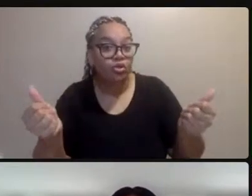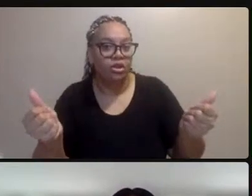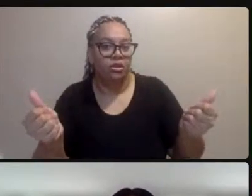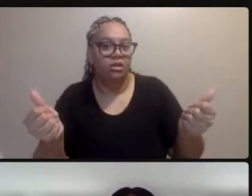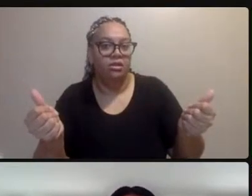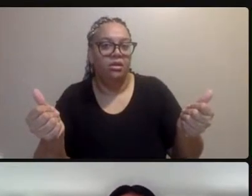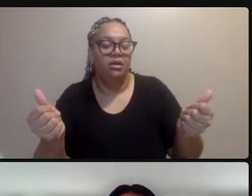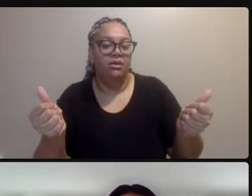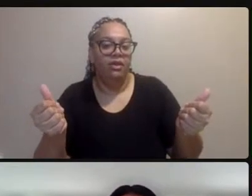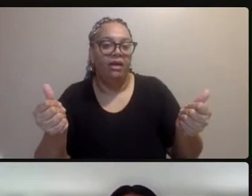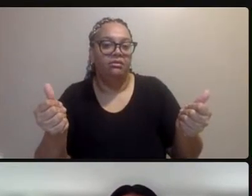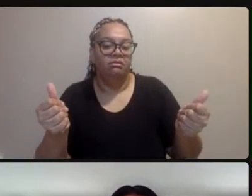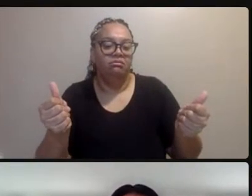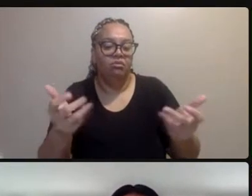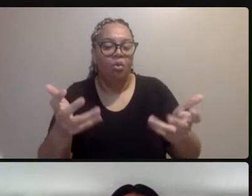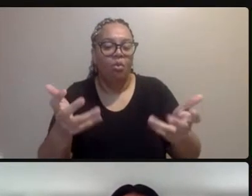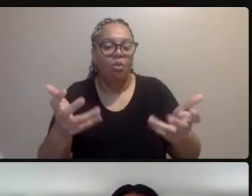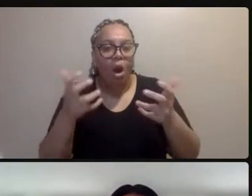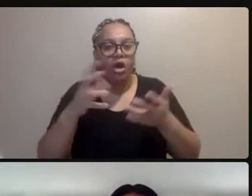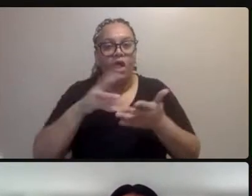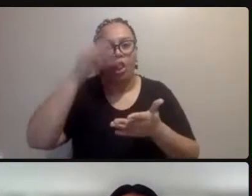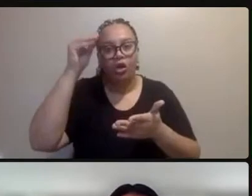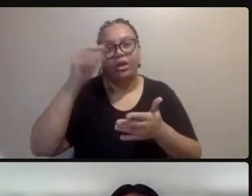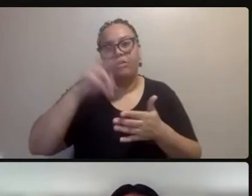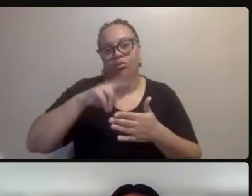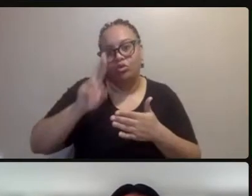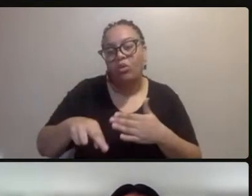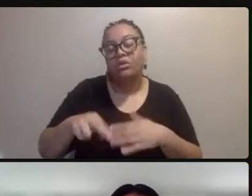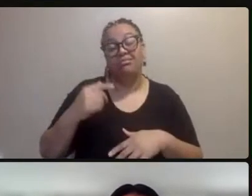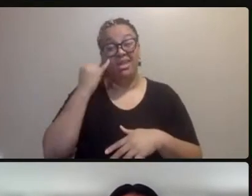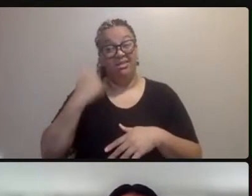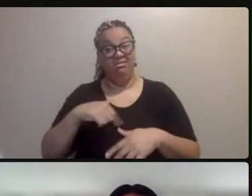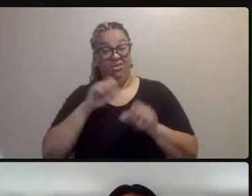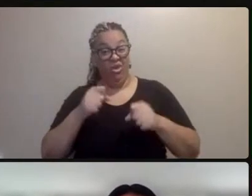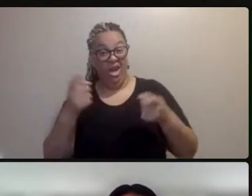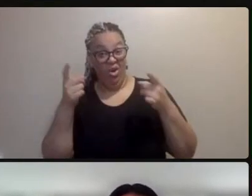AND SEEK TO BE A PART OF